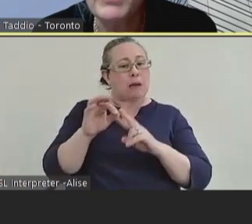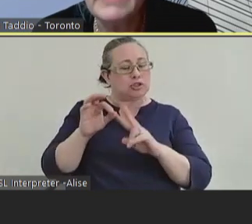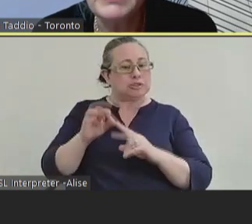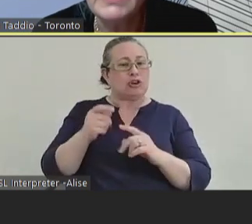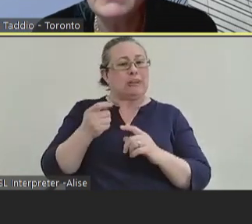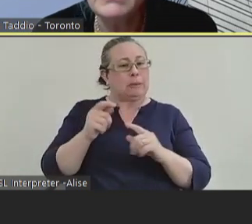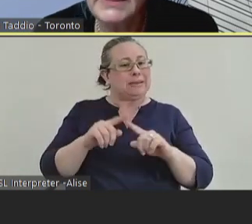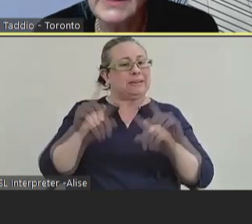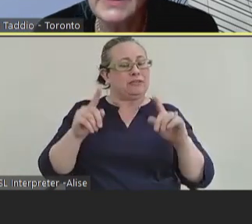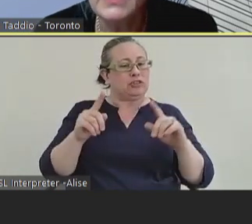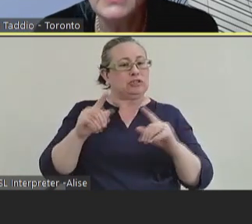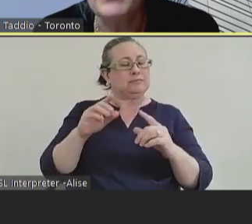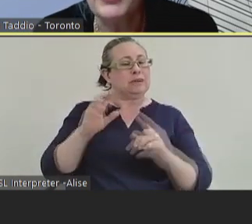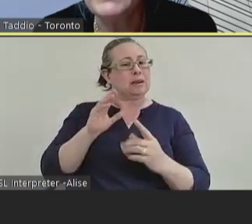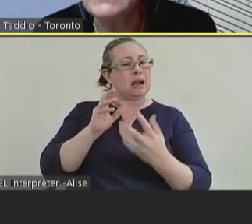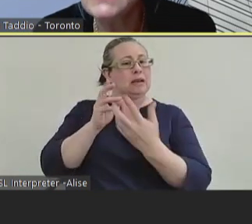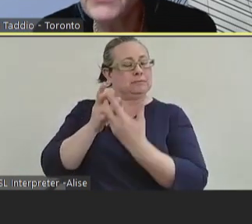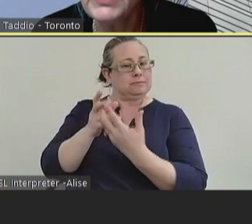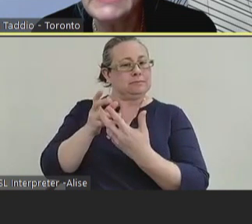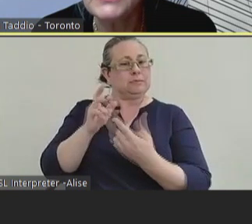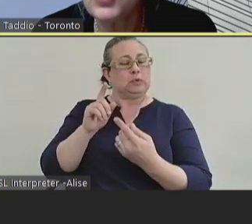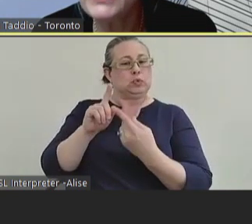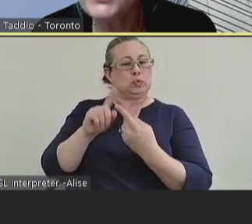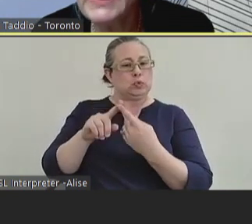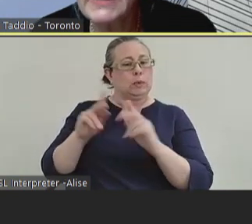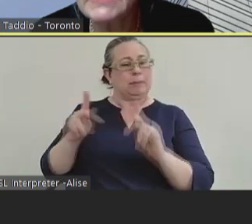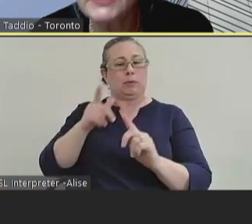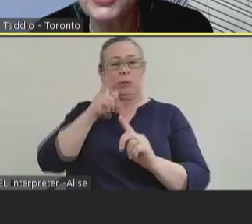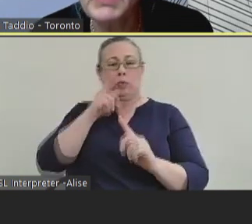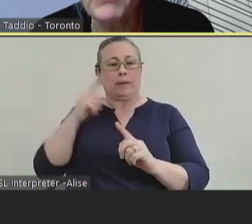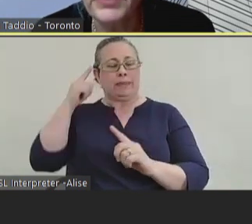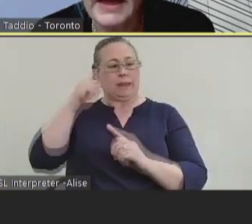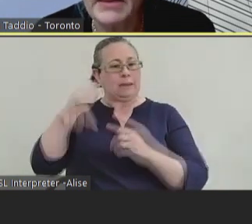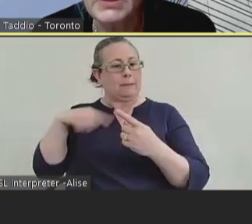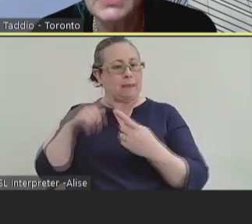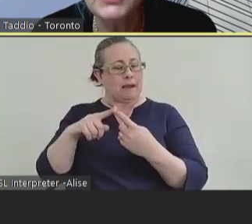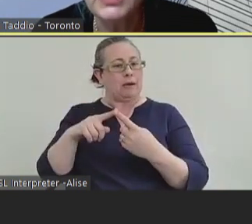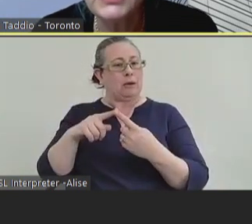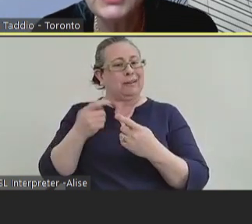might be thinking about things differently. So, what does relaxation mean for them? So, this is